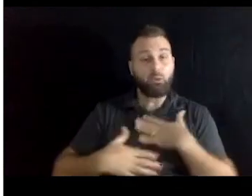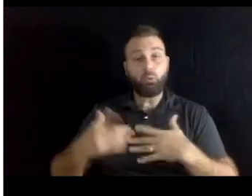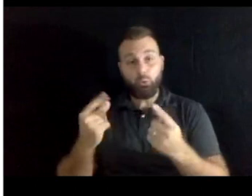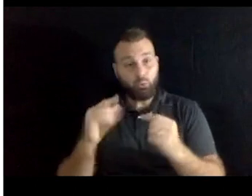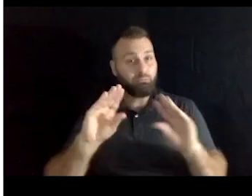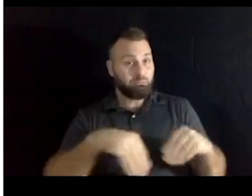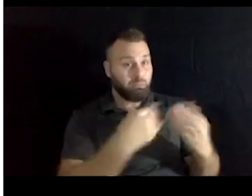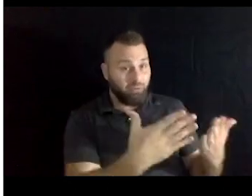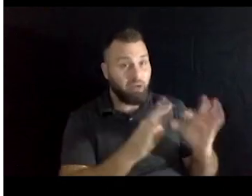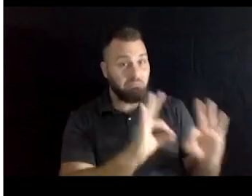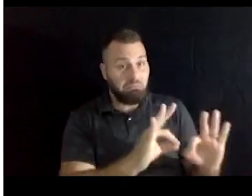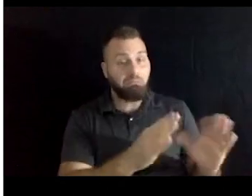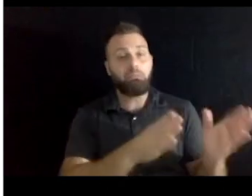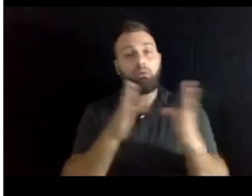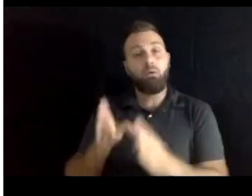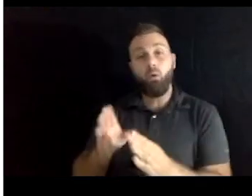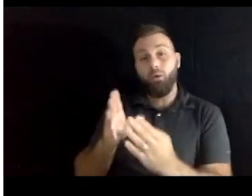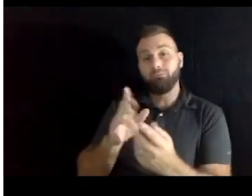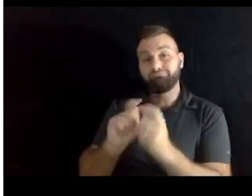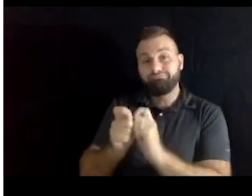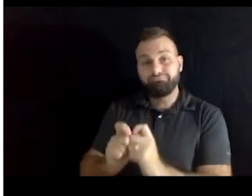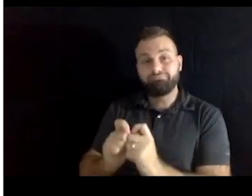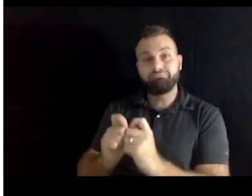or even financial incentives where you